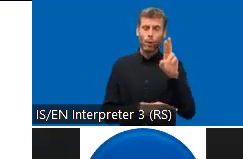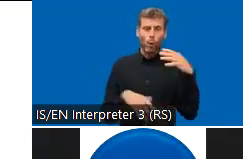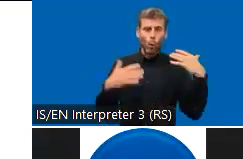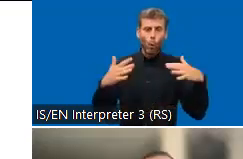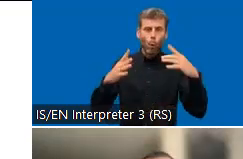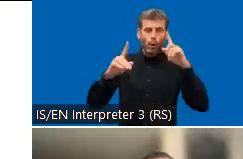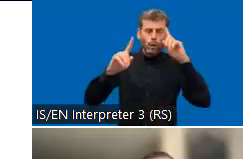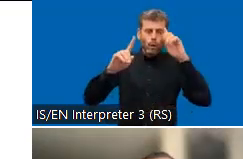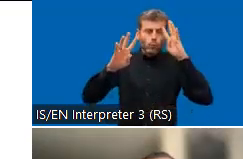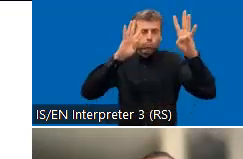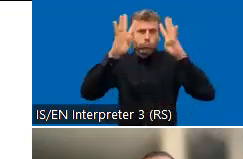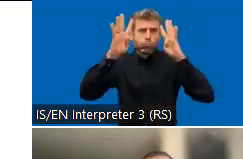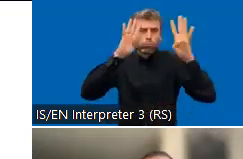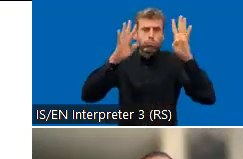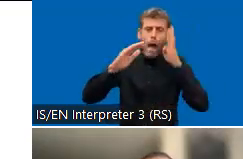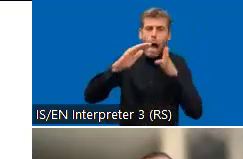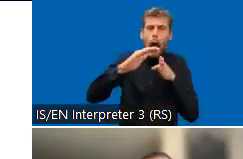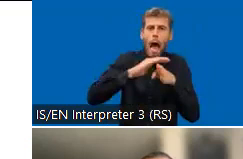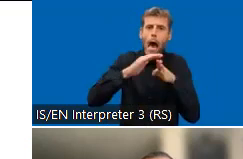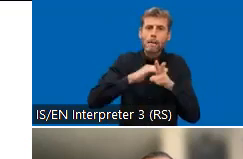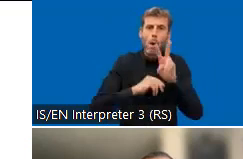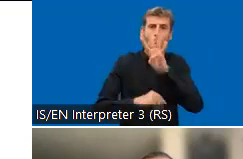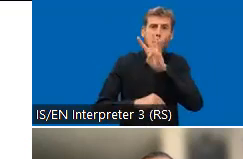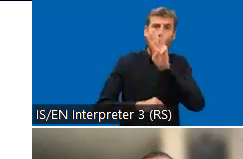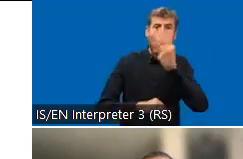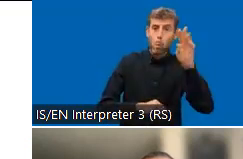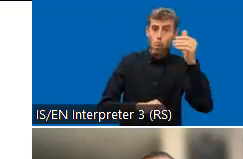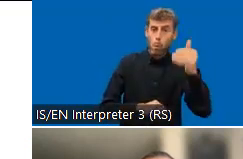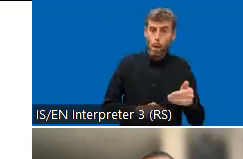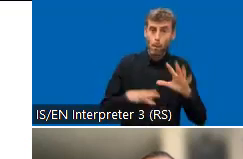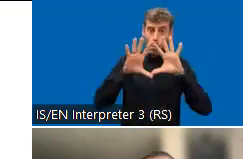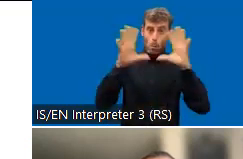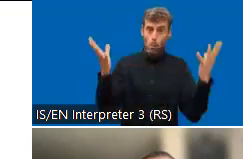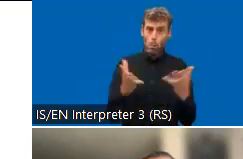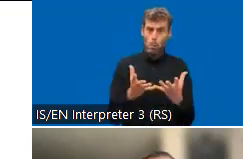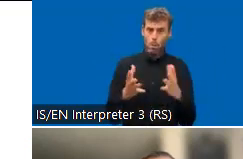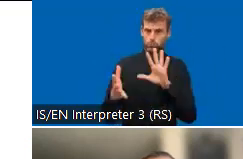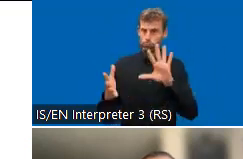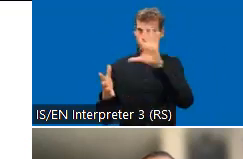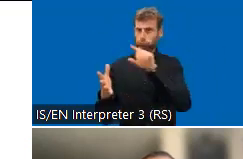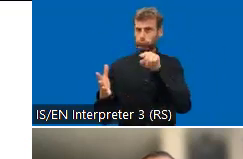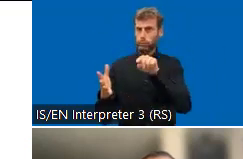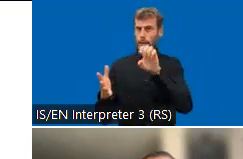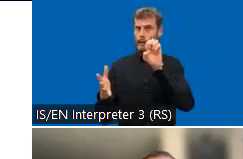worldwide. And IAAP wants to play a role in making the EU even more accessible for everyone.